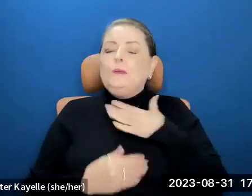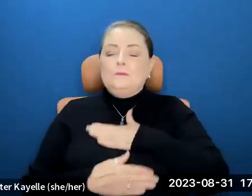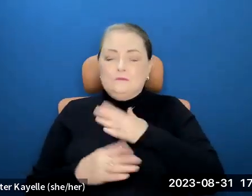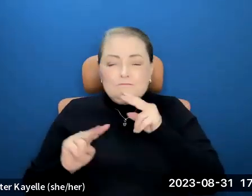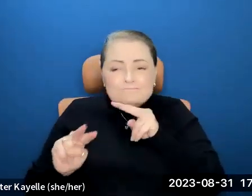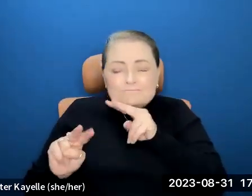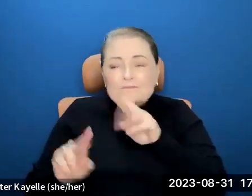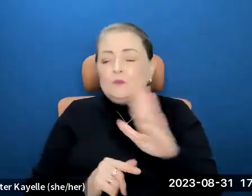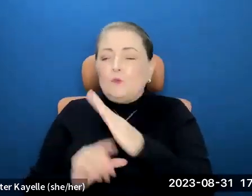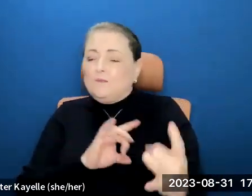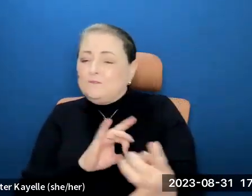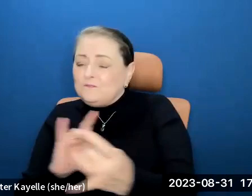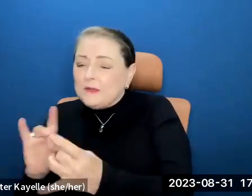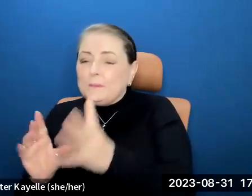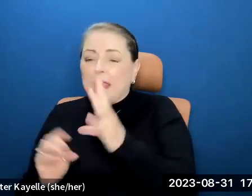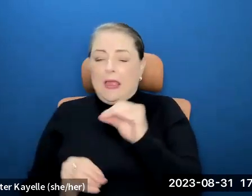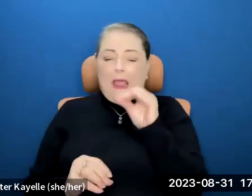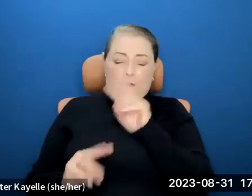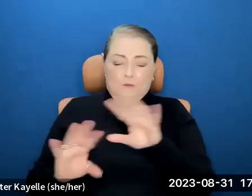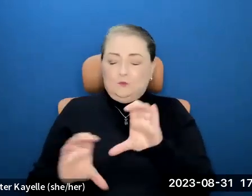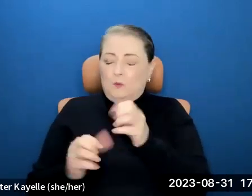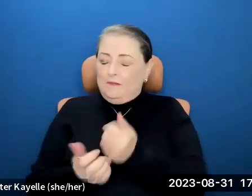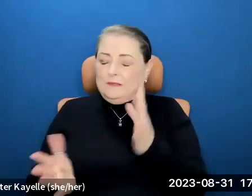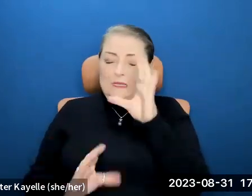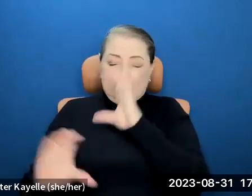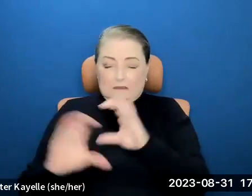everything with the Examining Board of psychology the board will discuss